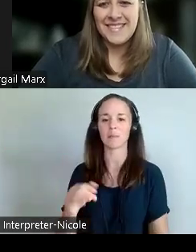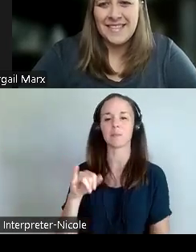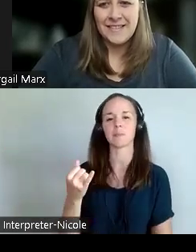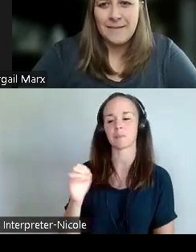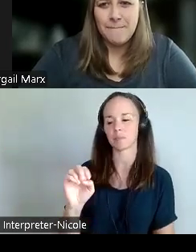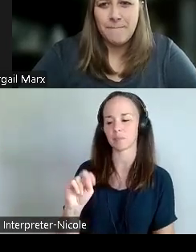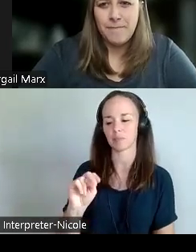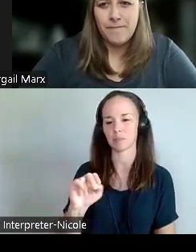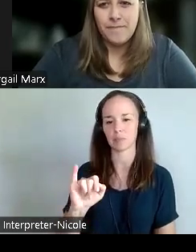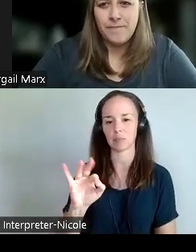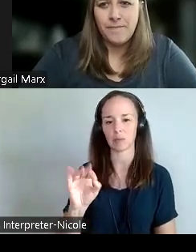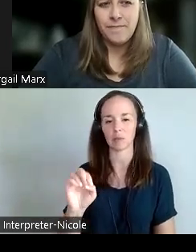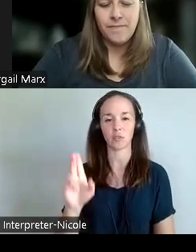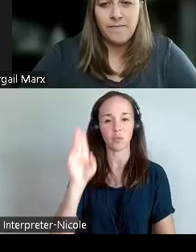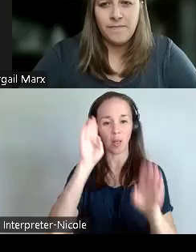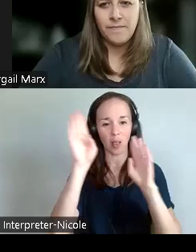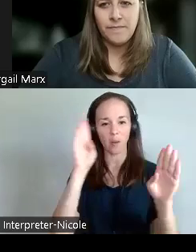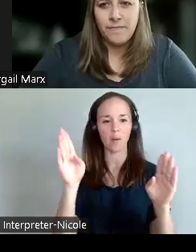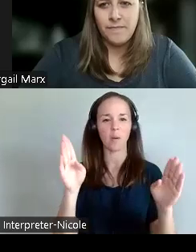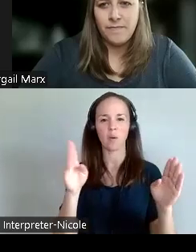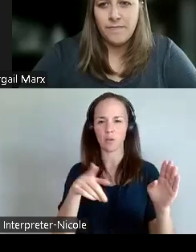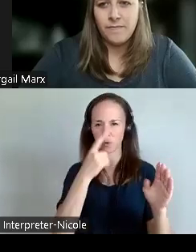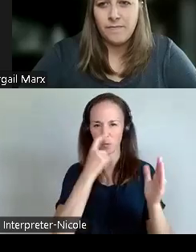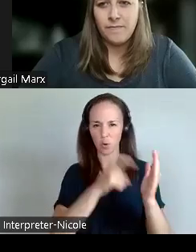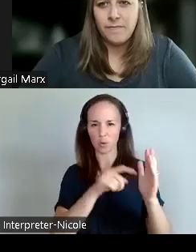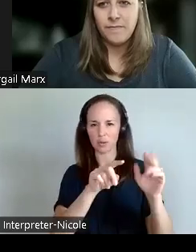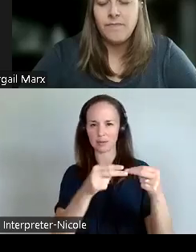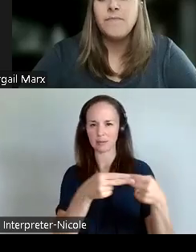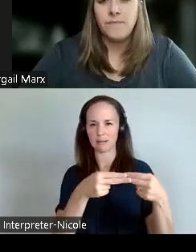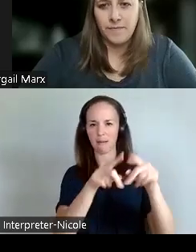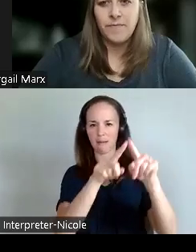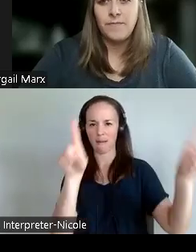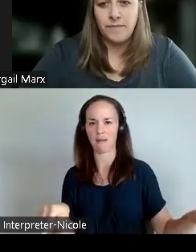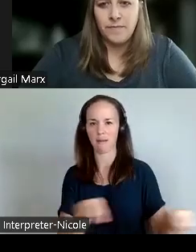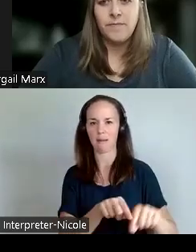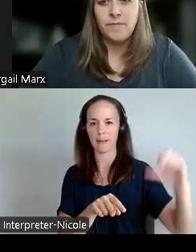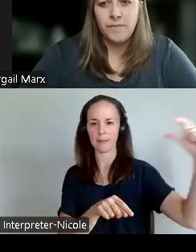We do have the QR code in the upper left corner and we have that repeated on a few